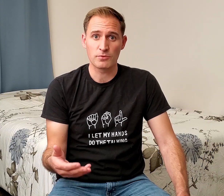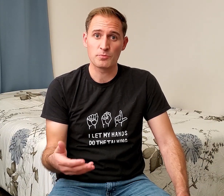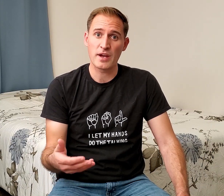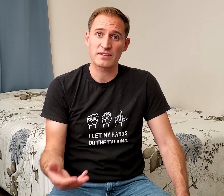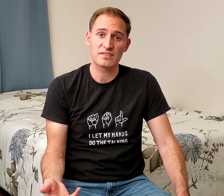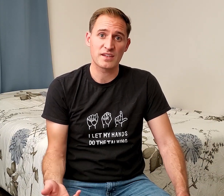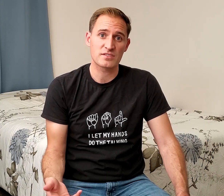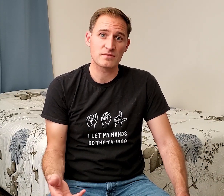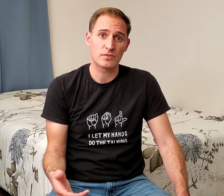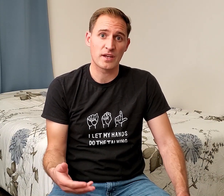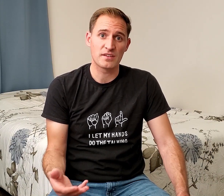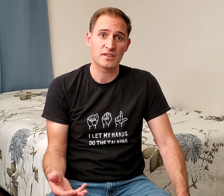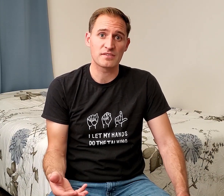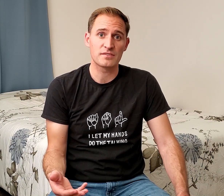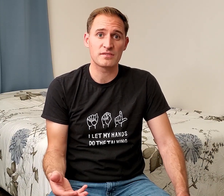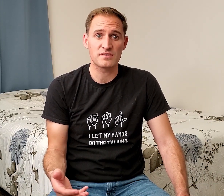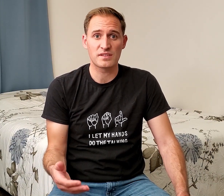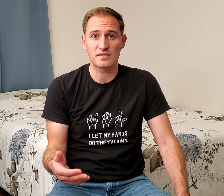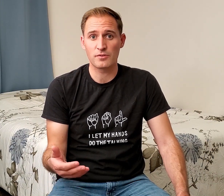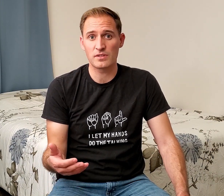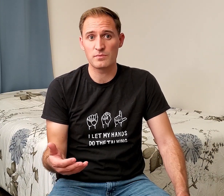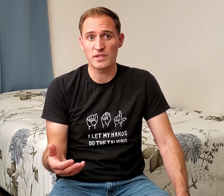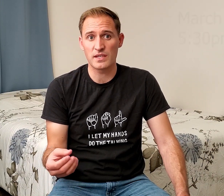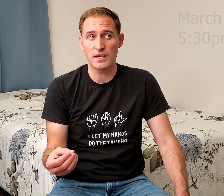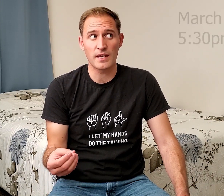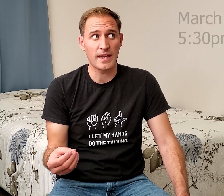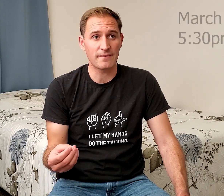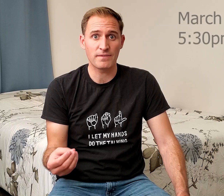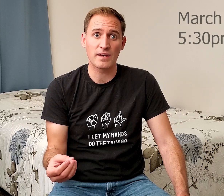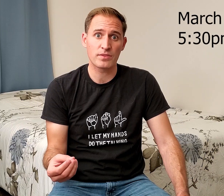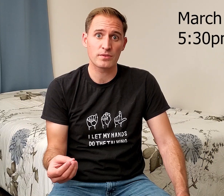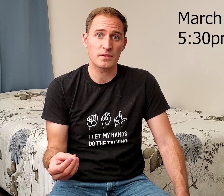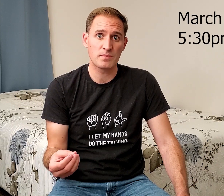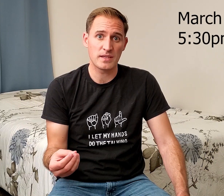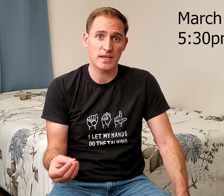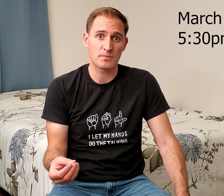practice session for ASL students it's going to be at 5:30 p.m. tomorrow